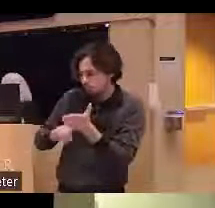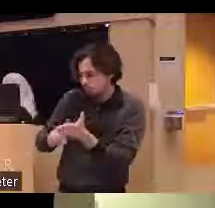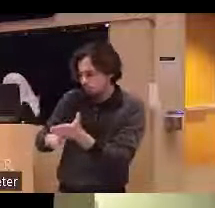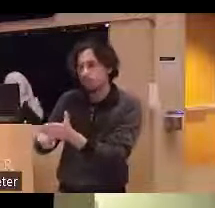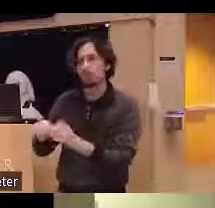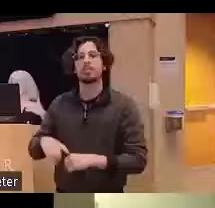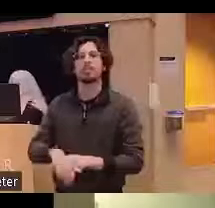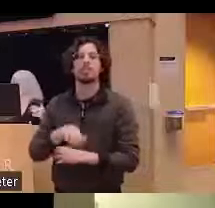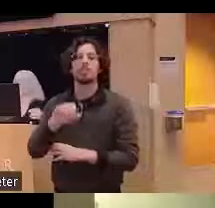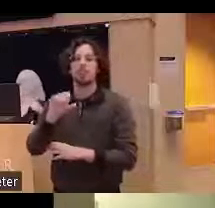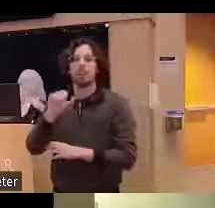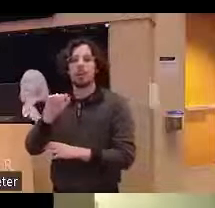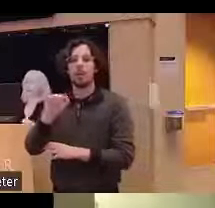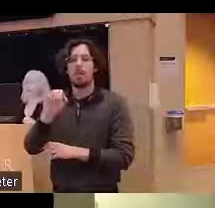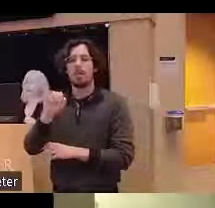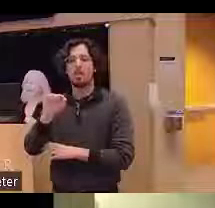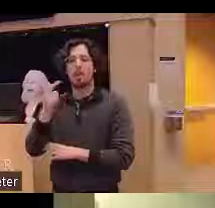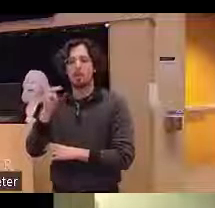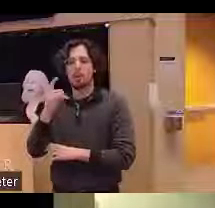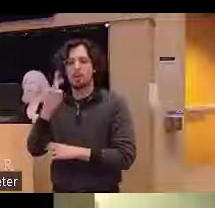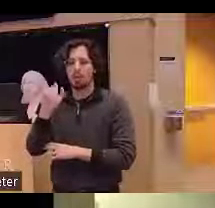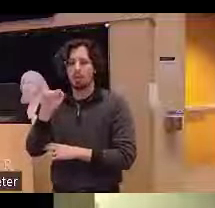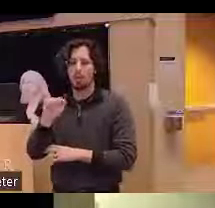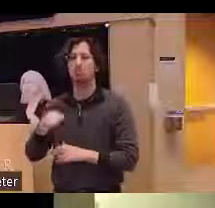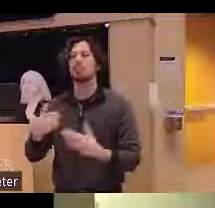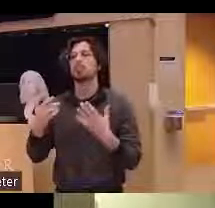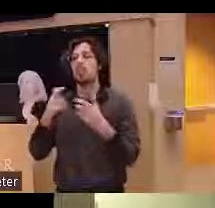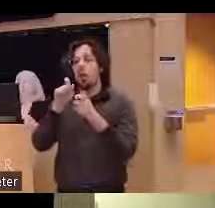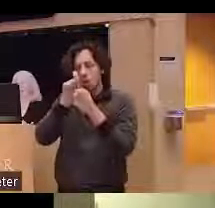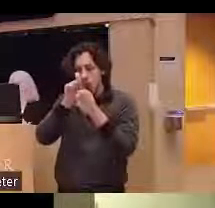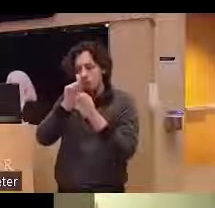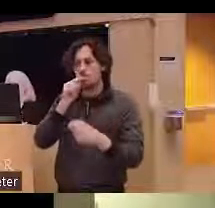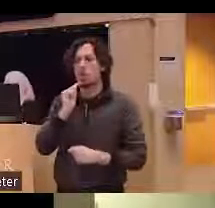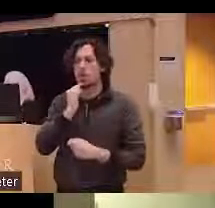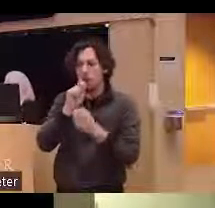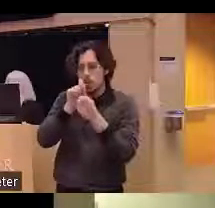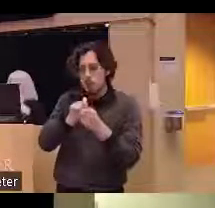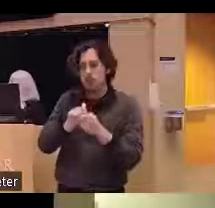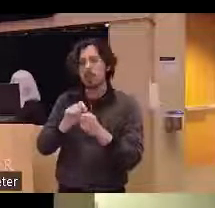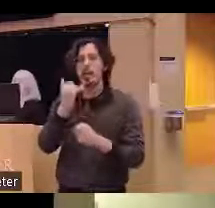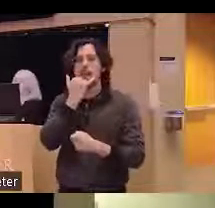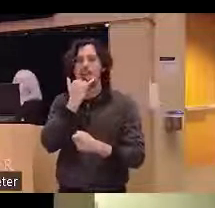accumulate errors they begin dividing a hub cells when a man reaches puberty and they divide and